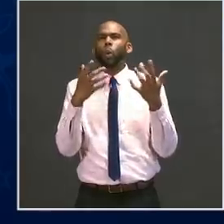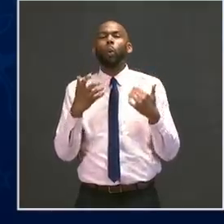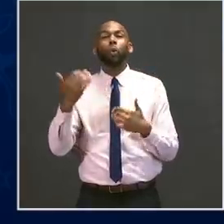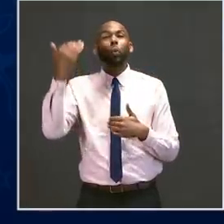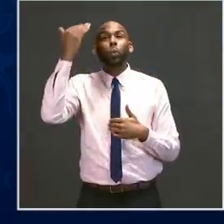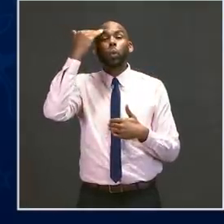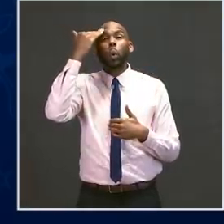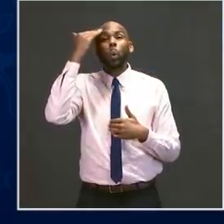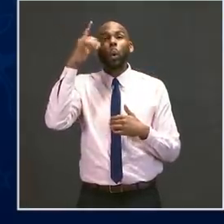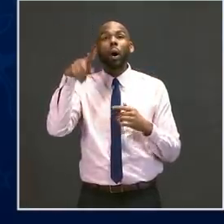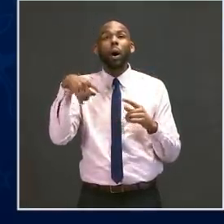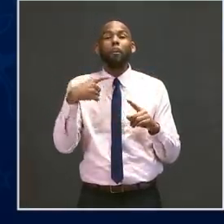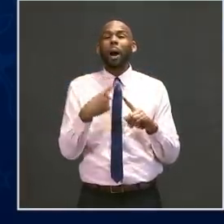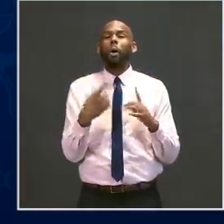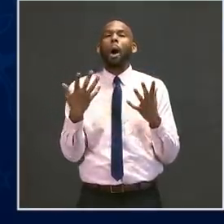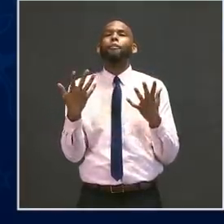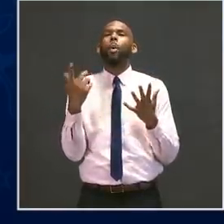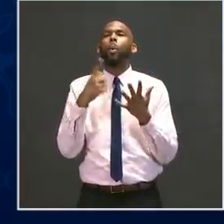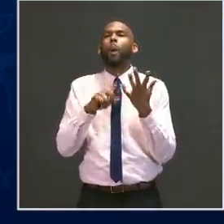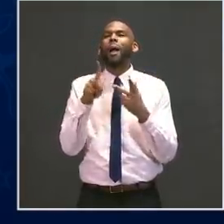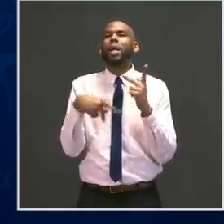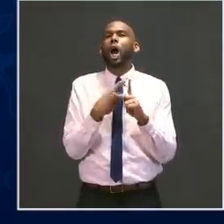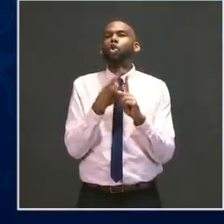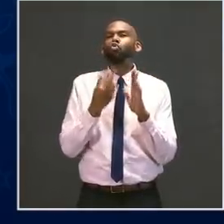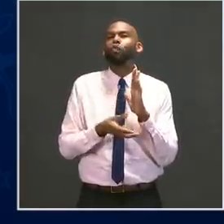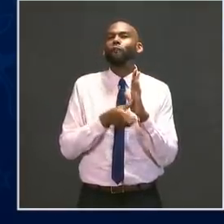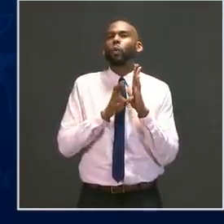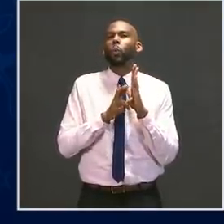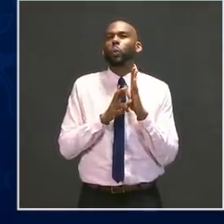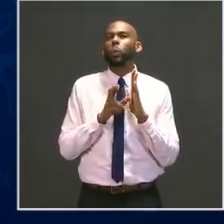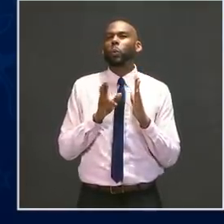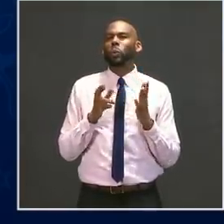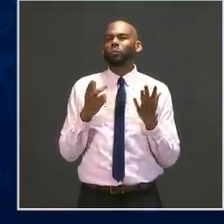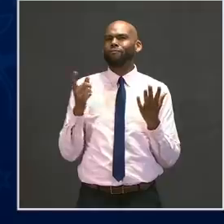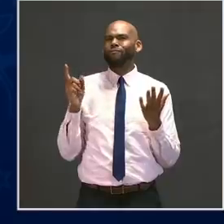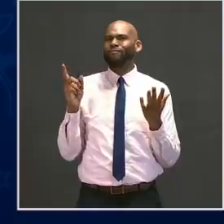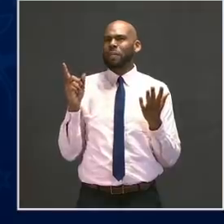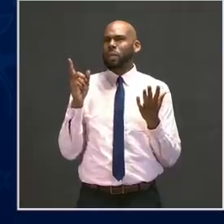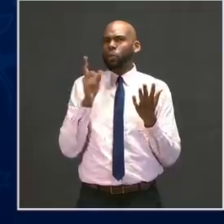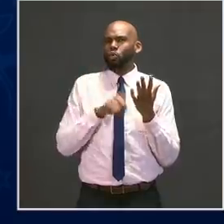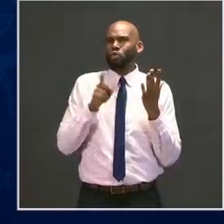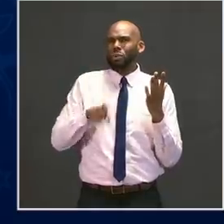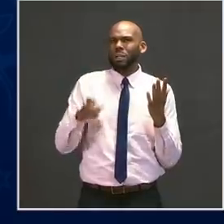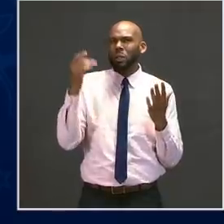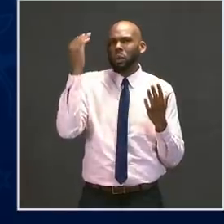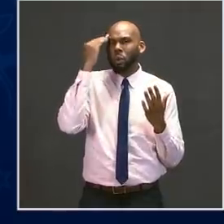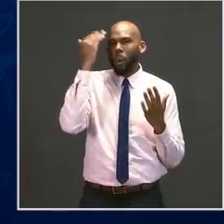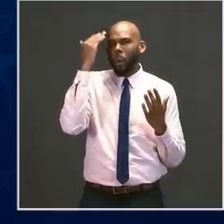what kind of review you need to know that he's in jail? Ms. Psaki: Well, we have been outspoken about that;